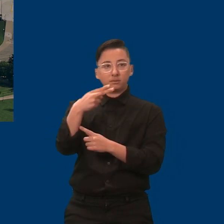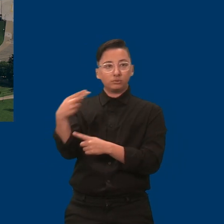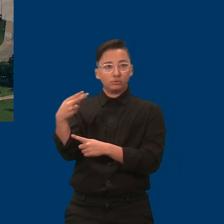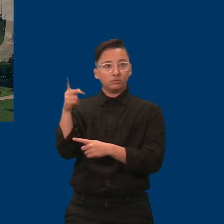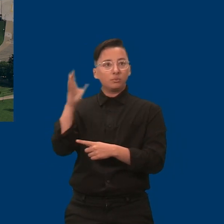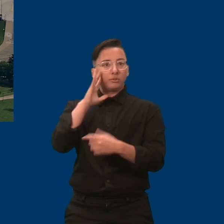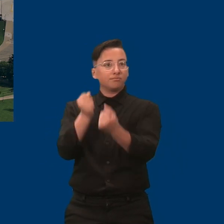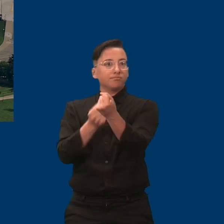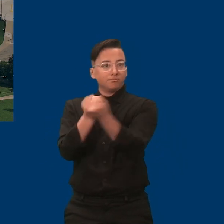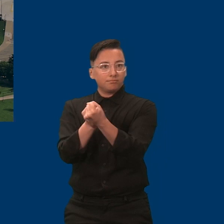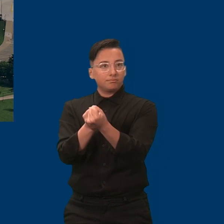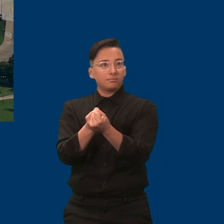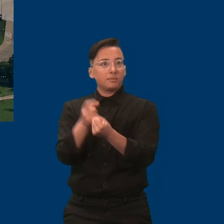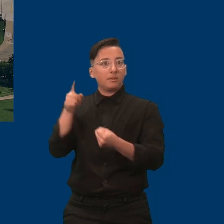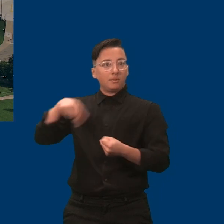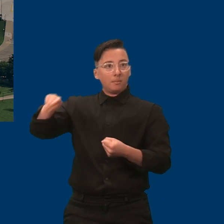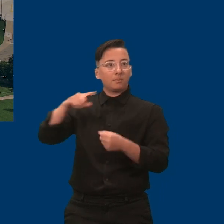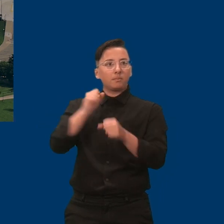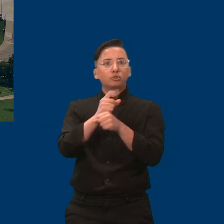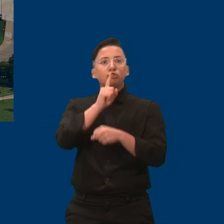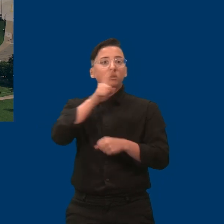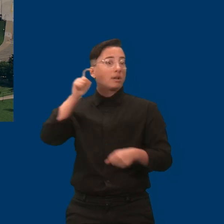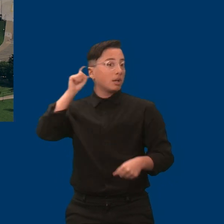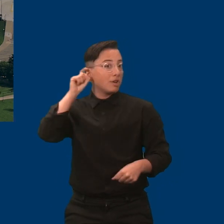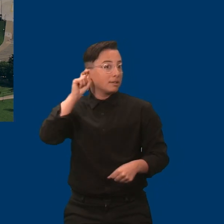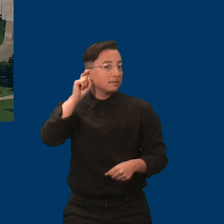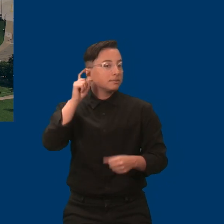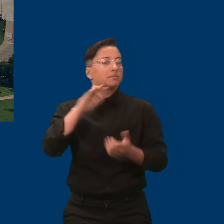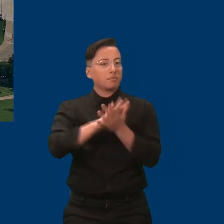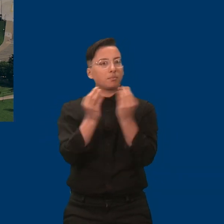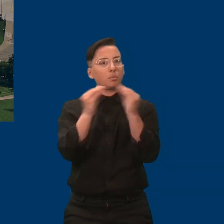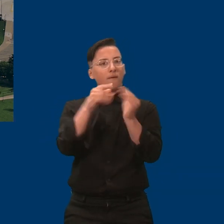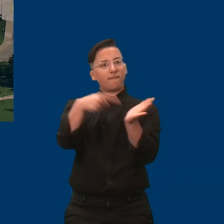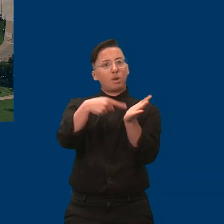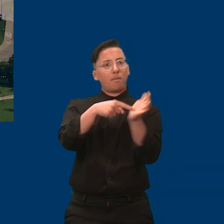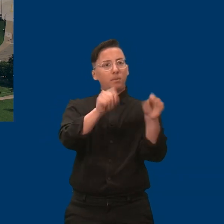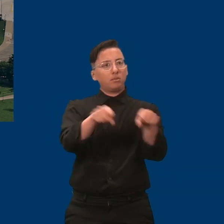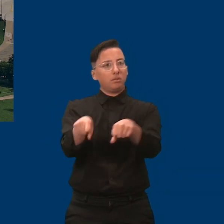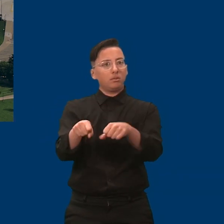hearing aids more affordable. And while the legislative agenda items that